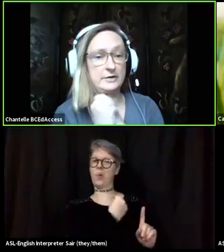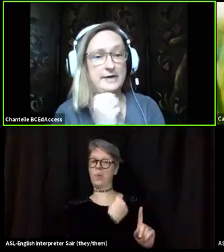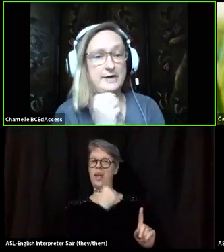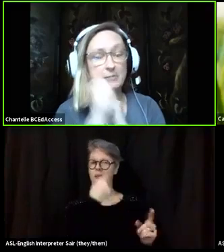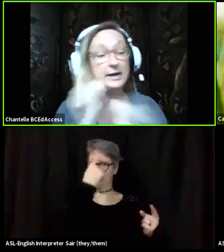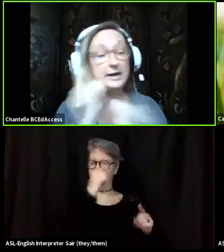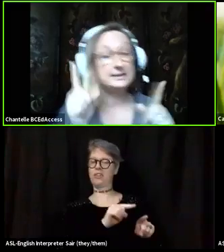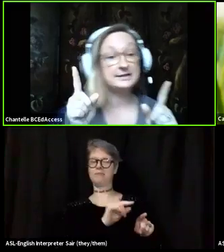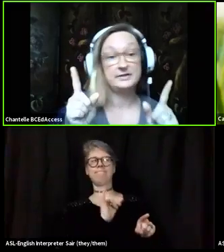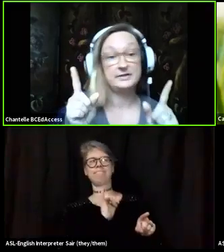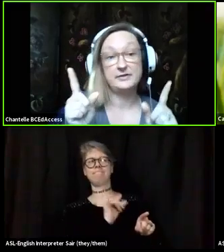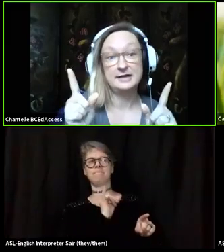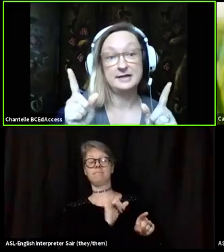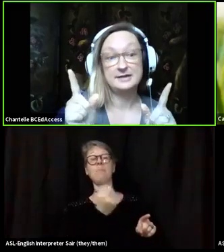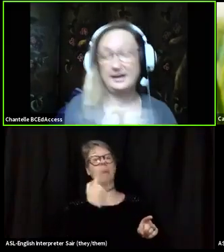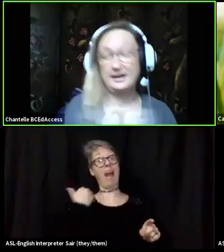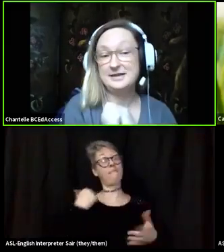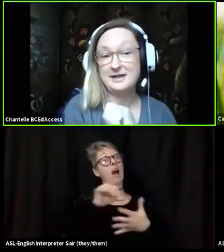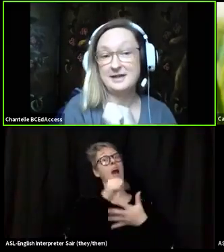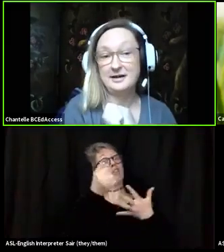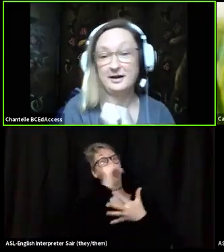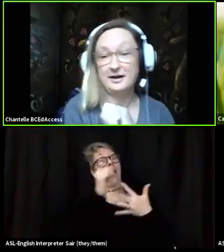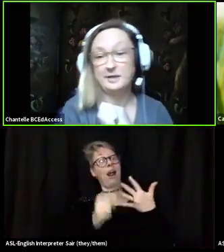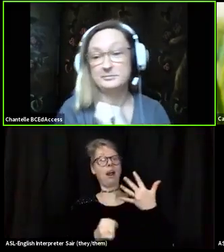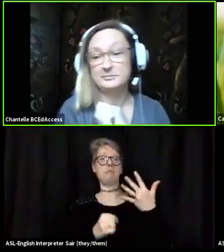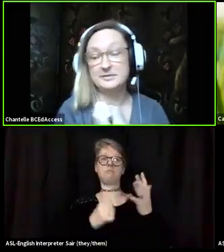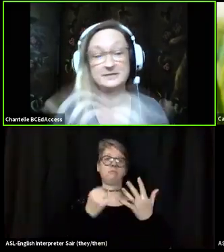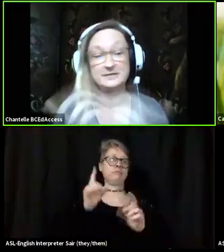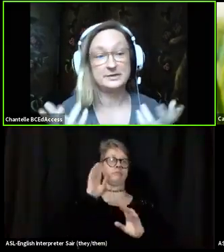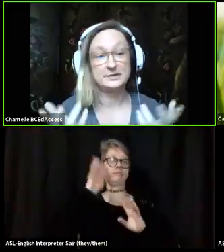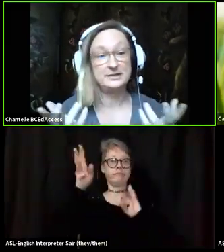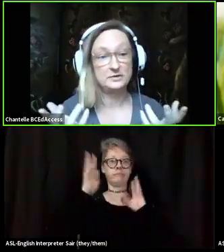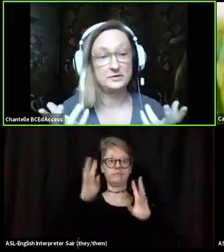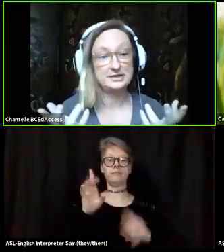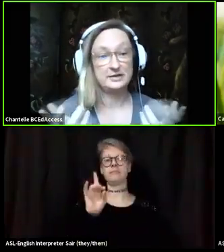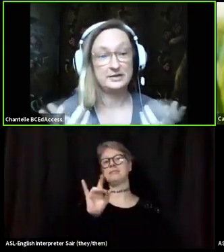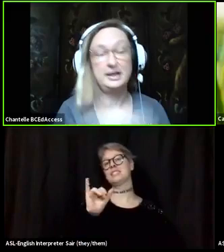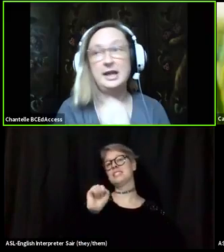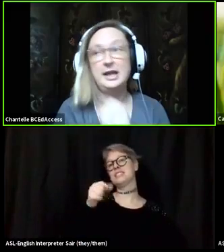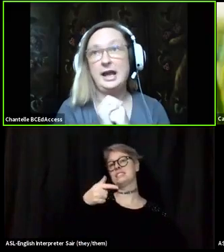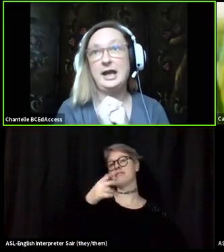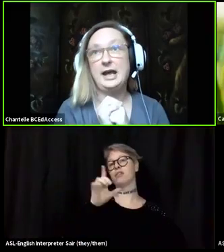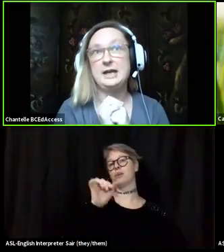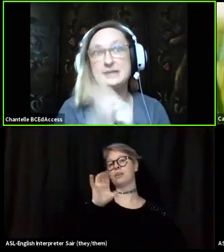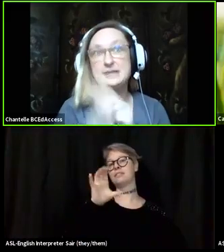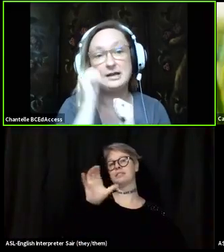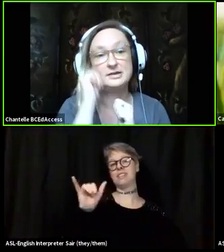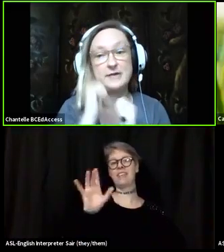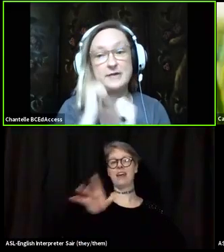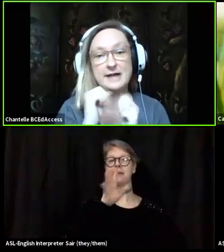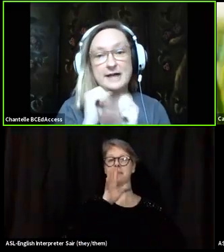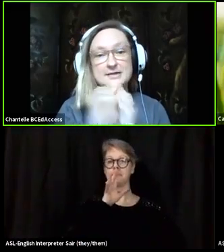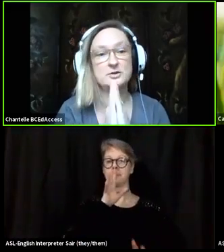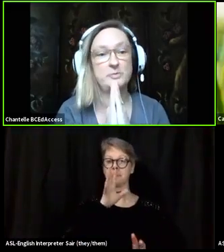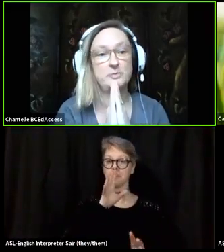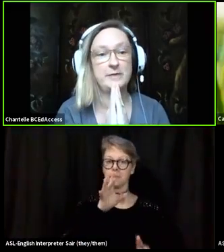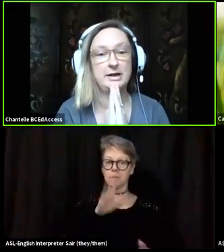all the boxes right and the child psychologist. t was like now I don't have t was like no, I don't agree with that but he does have other things. He's got. just fluency which was stuttering